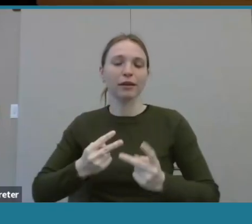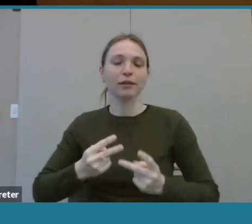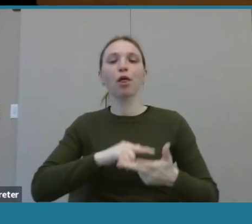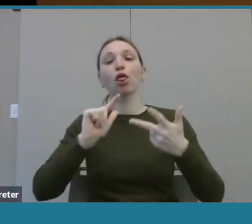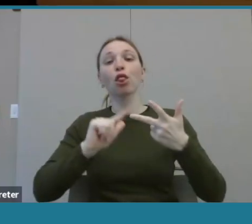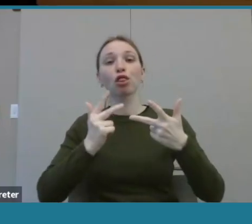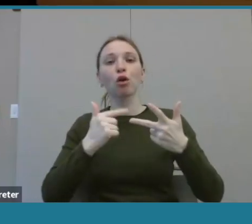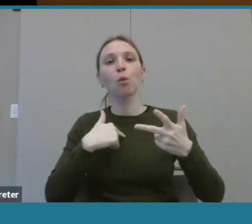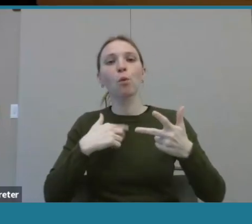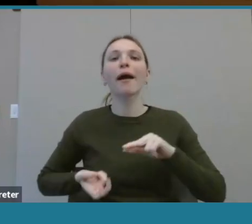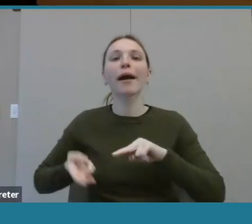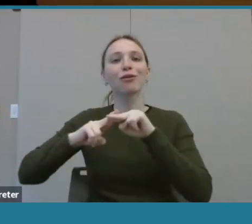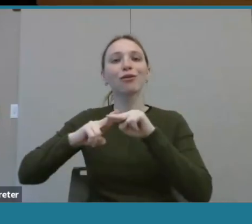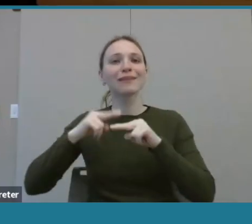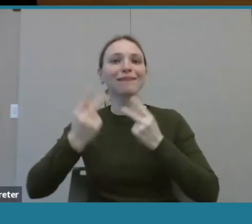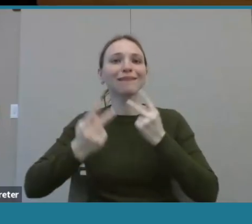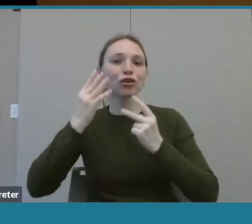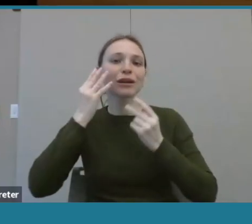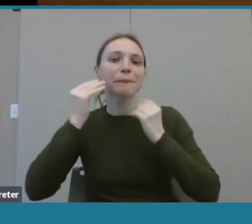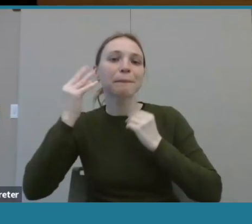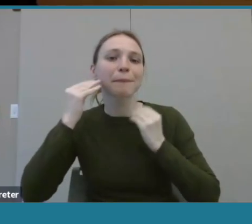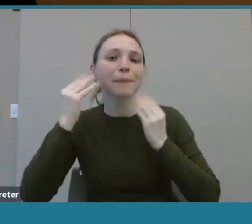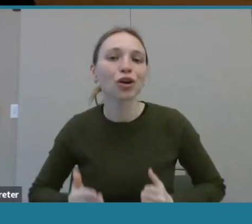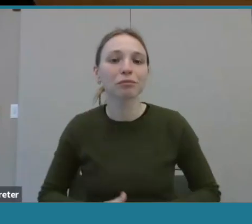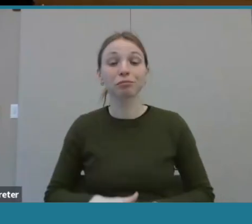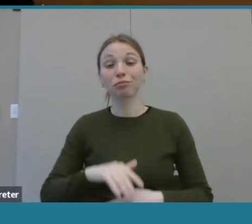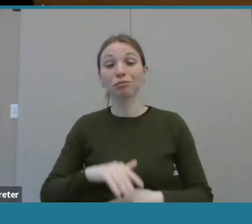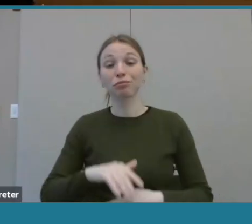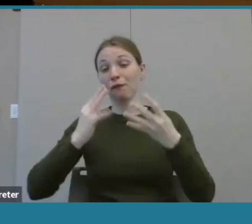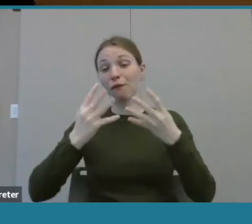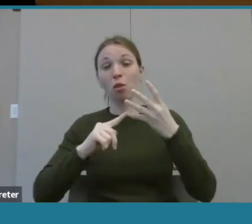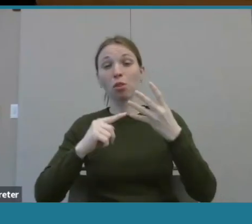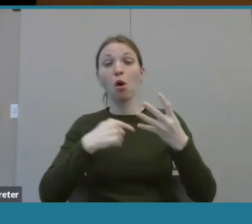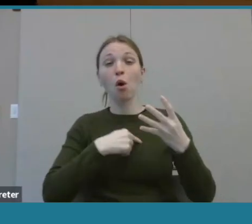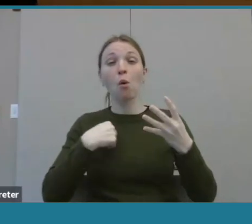But we also wanted to specifically make sure that we were enhancing the visitor experience for people with disabilities who come to the zoo.